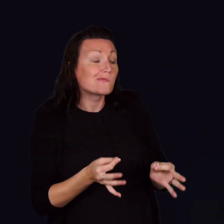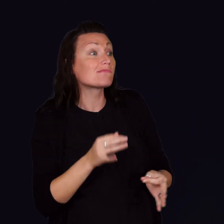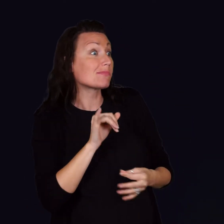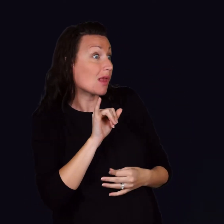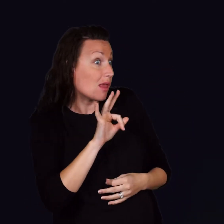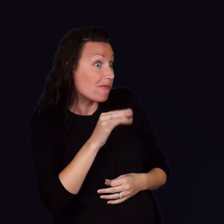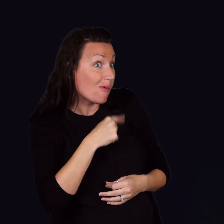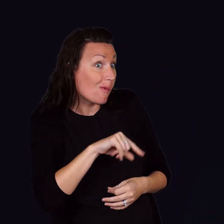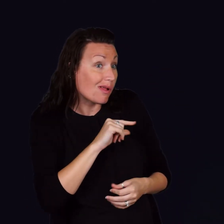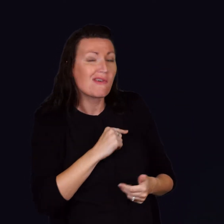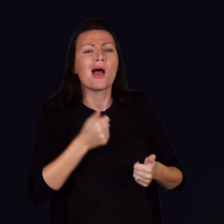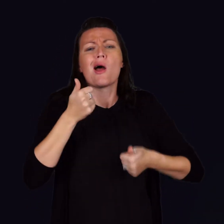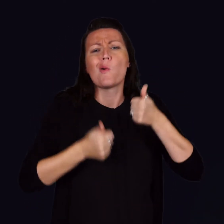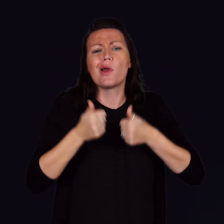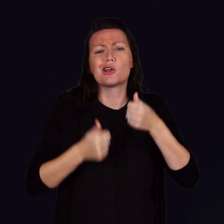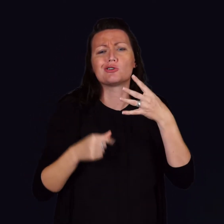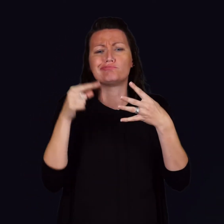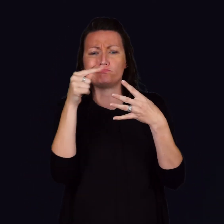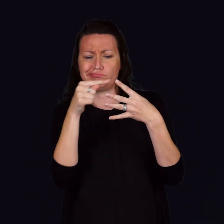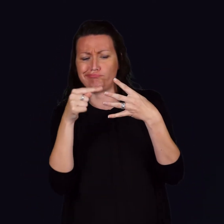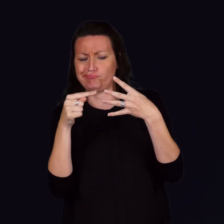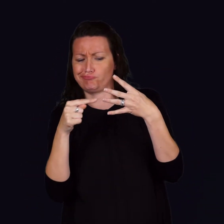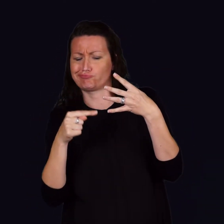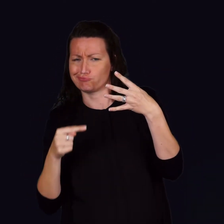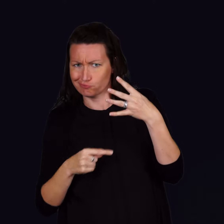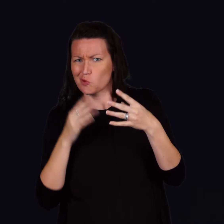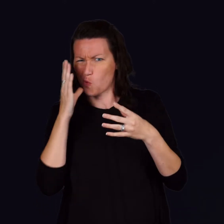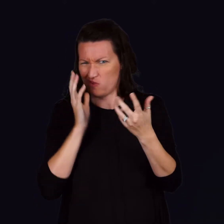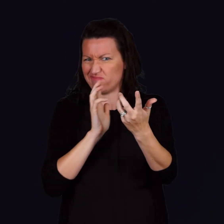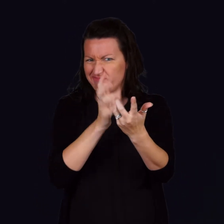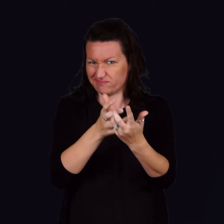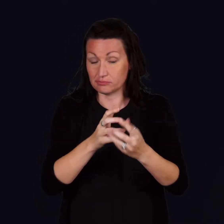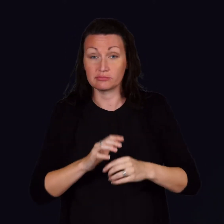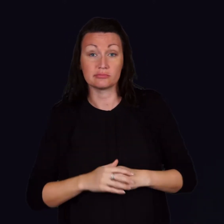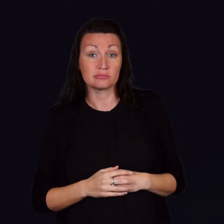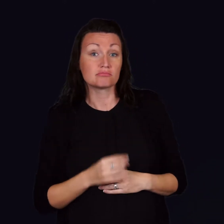who will determine if they qualify.